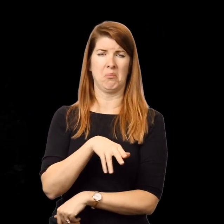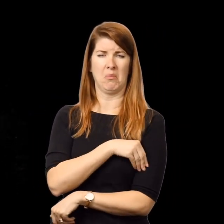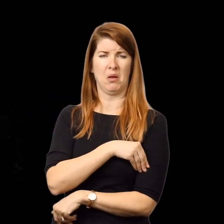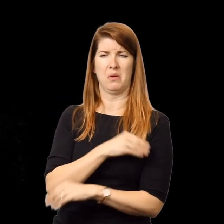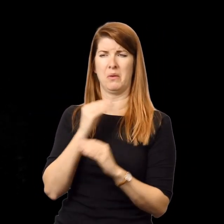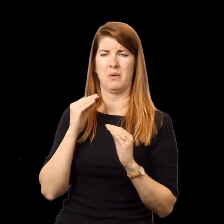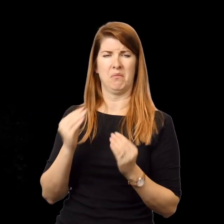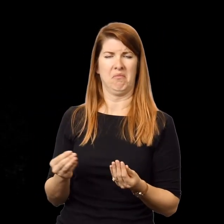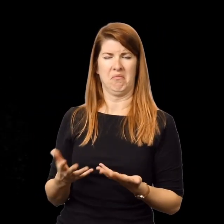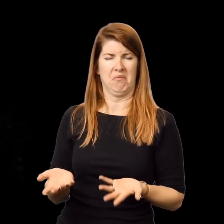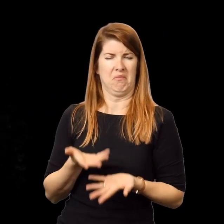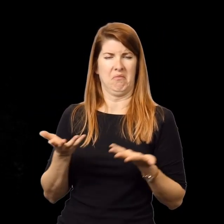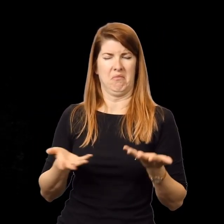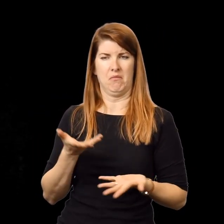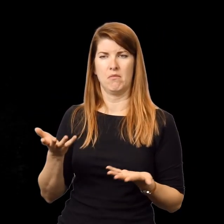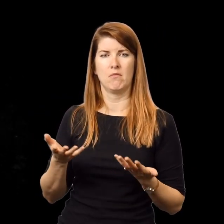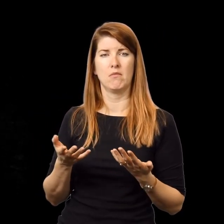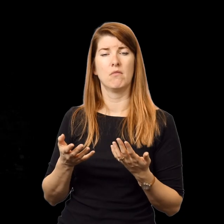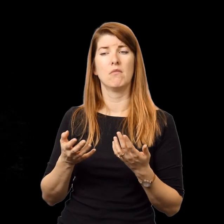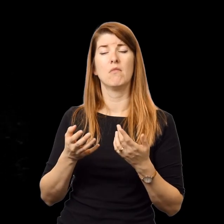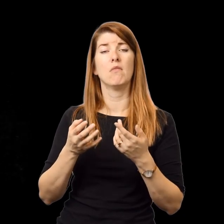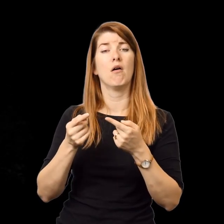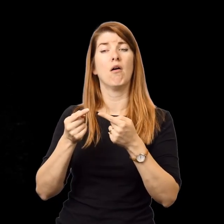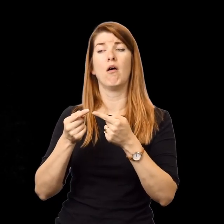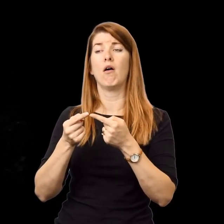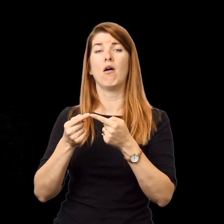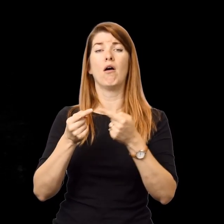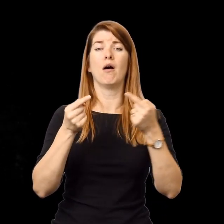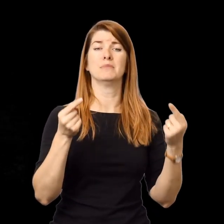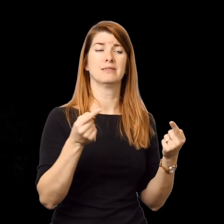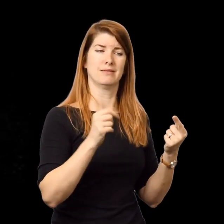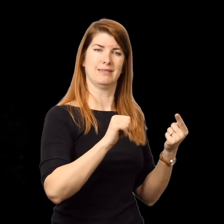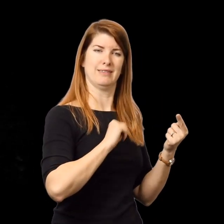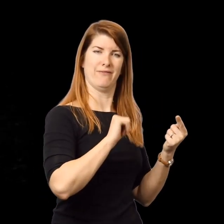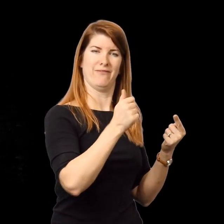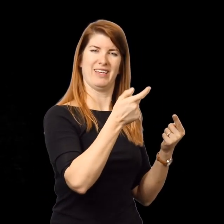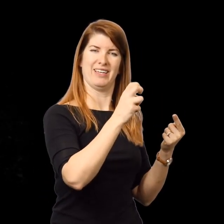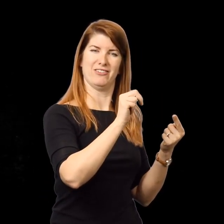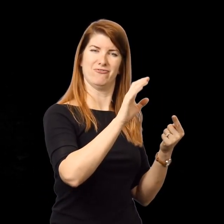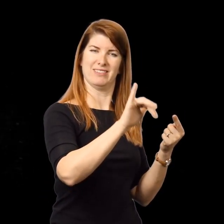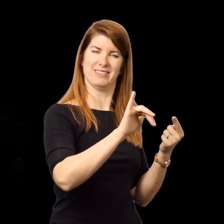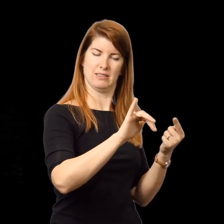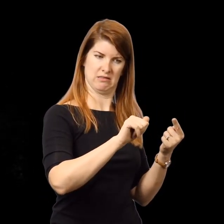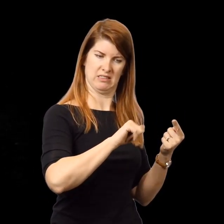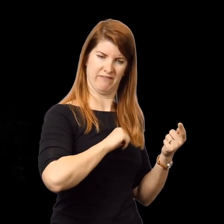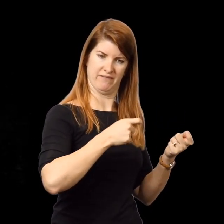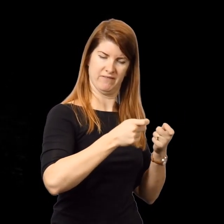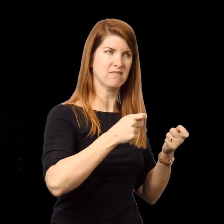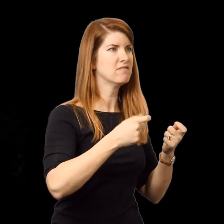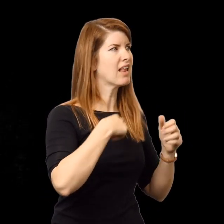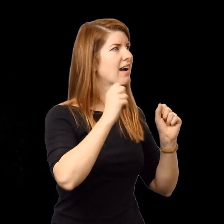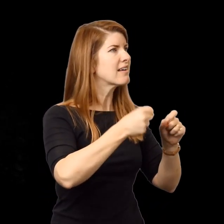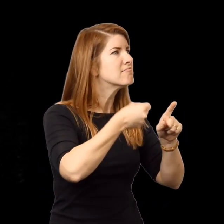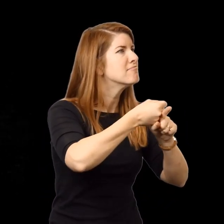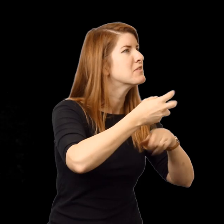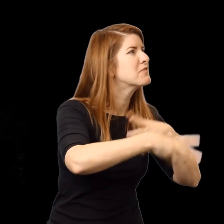It's called, the opposite of that is to develop self-agency, a sense that I can affect the world.